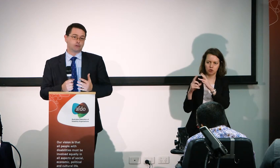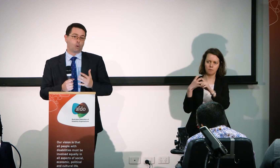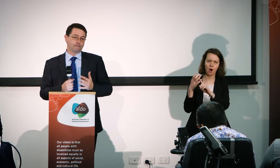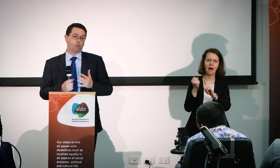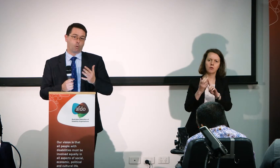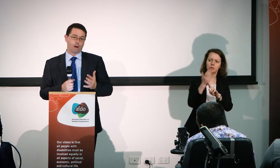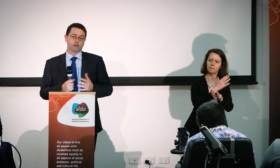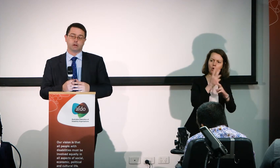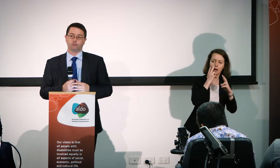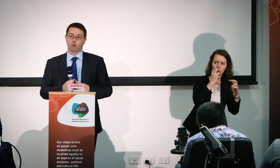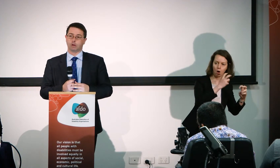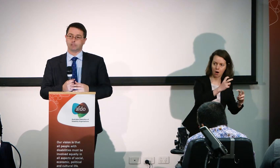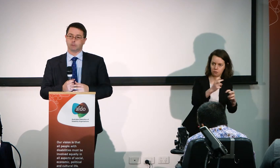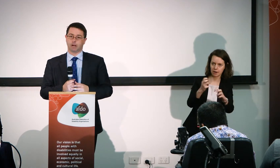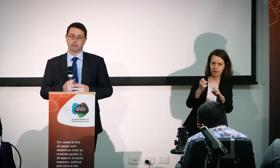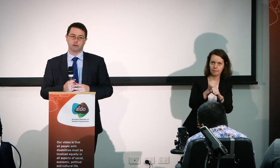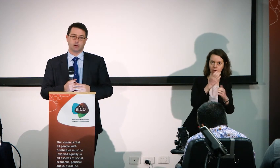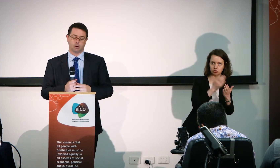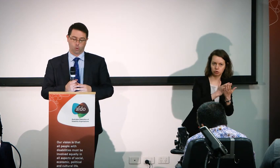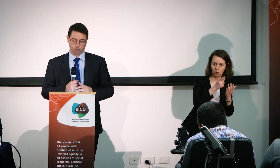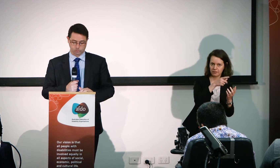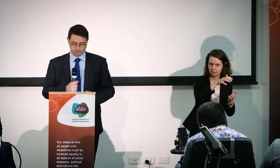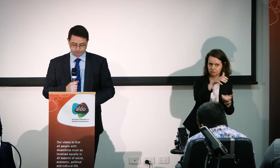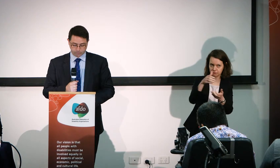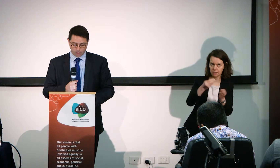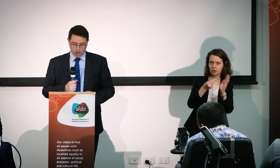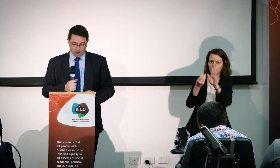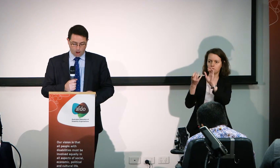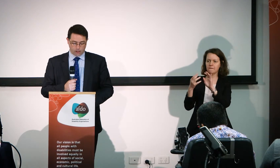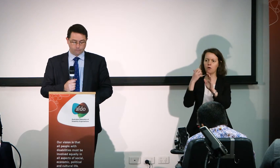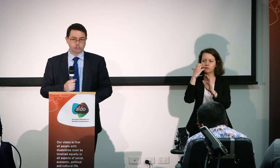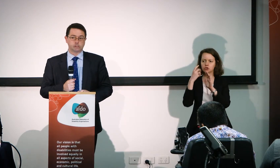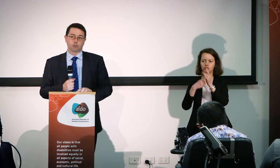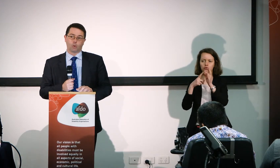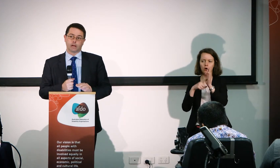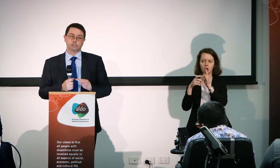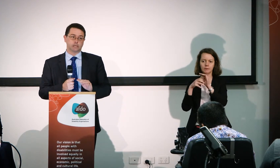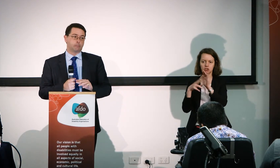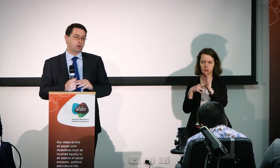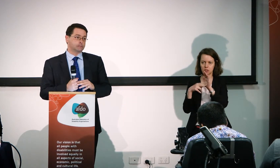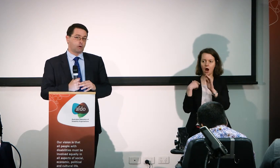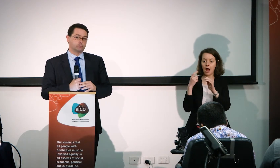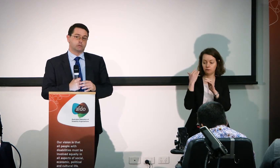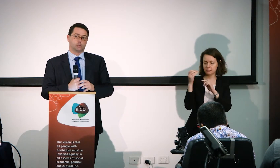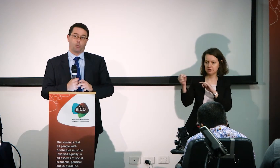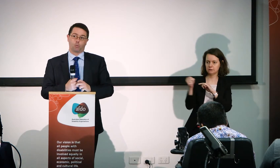until if or when a royal commission may be called. And I have just employed a senior policy officer to work with me